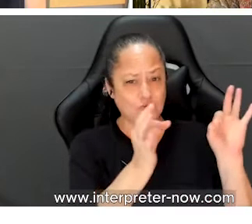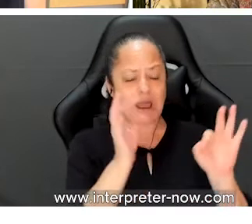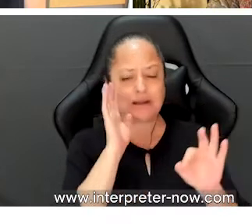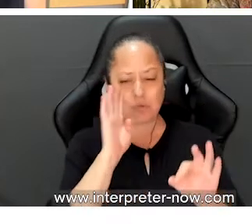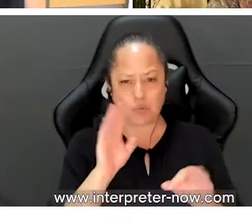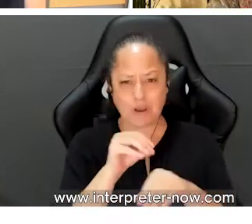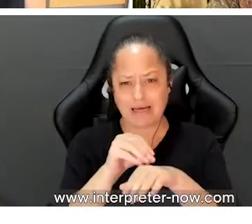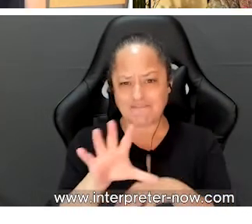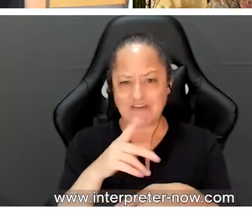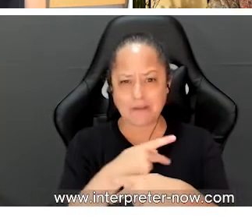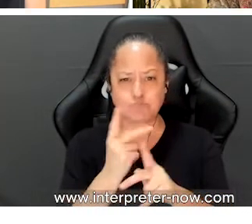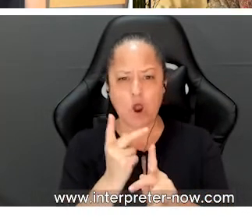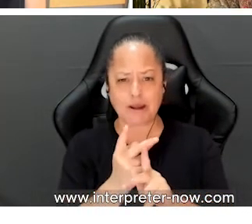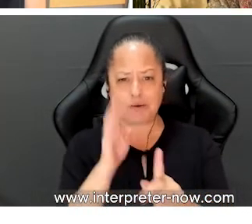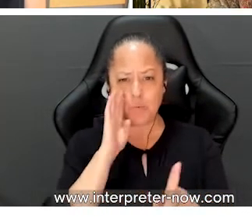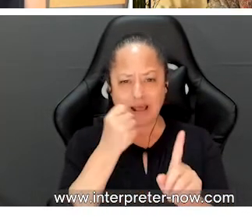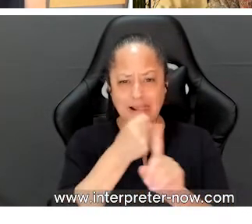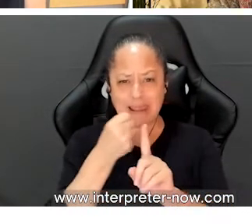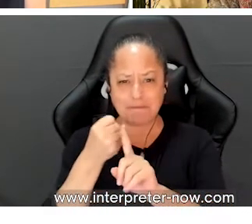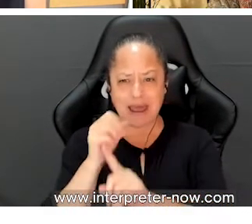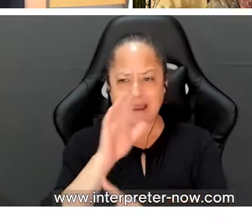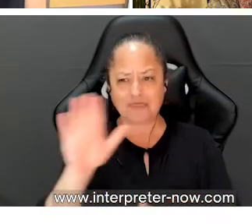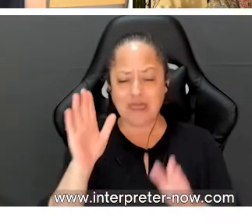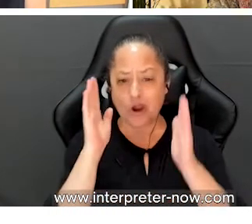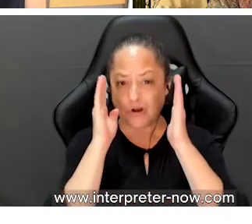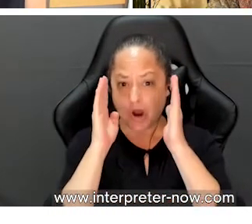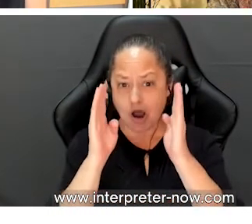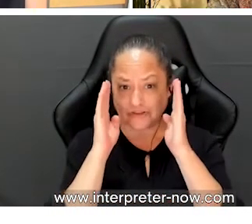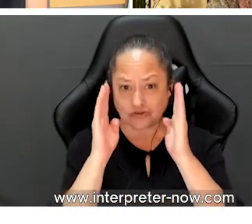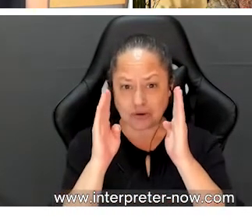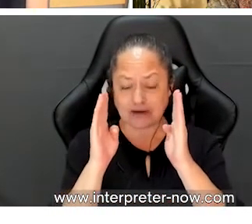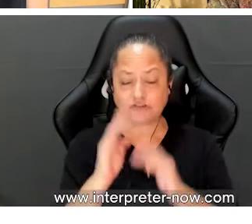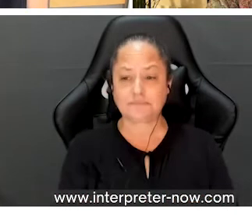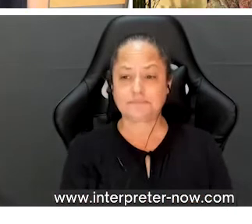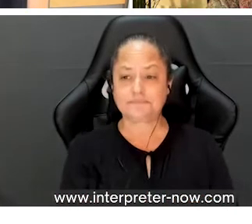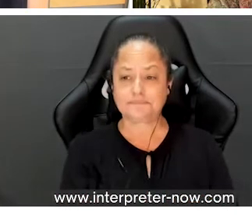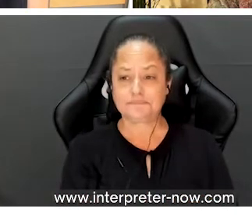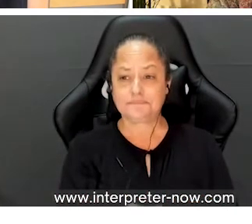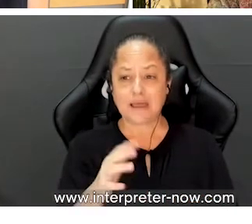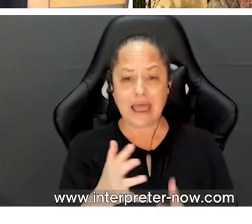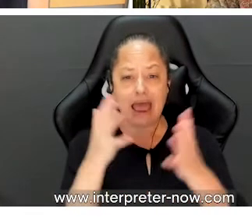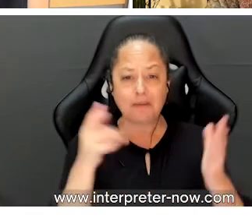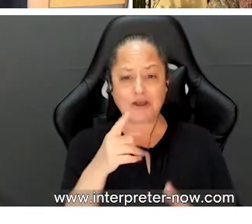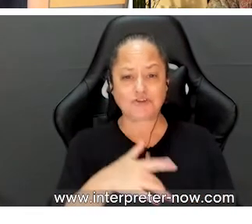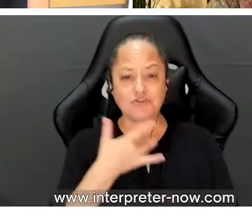to affect their productivity, it's going to impact their concentration and like how much